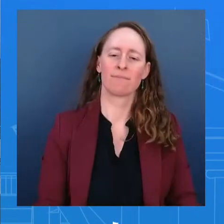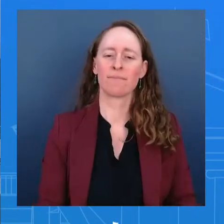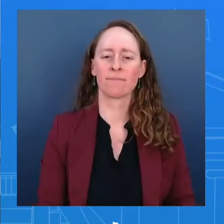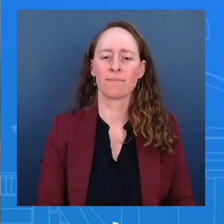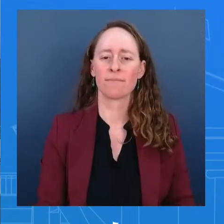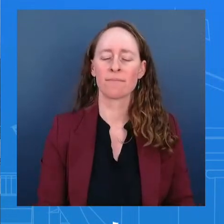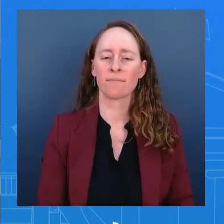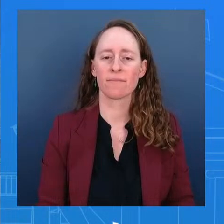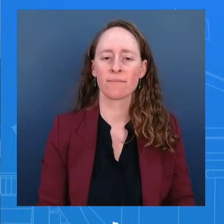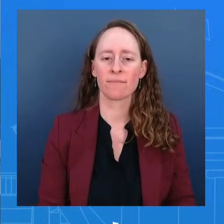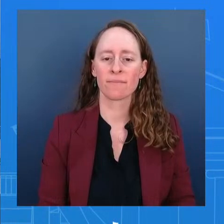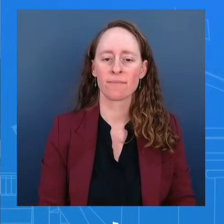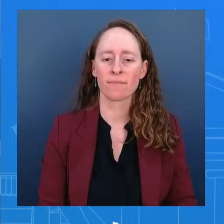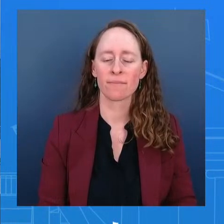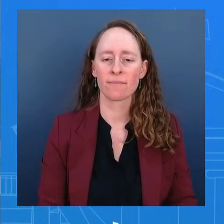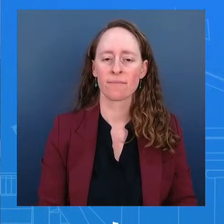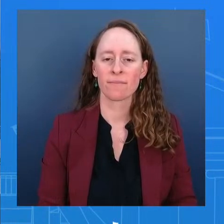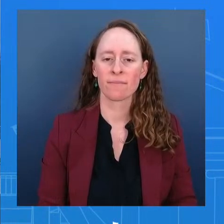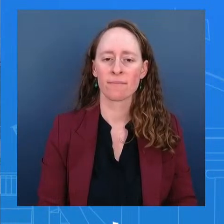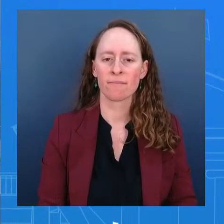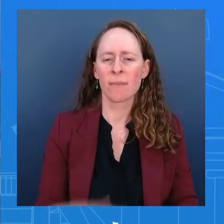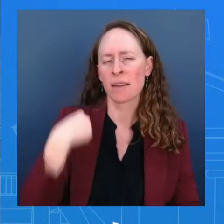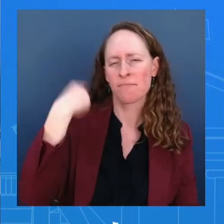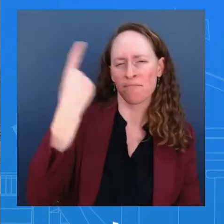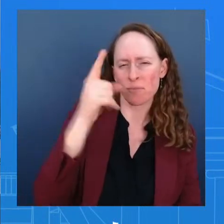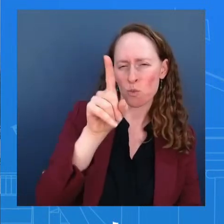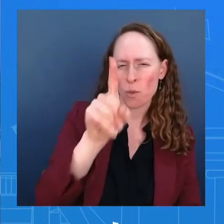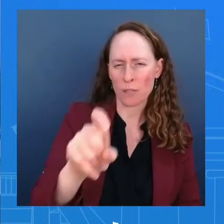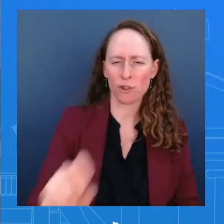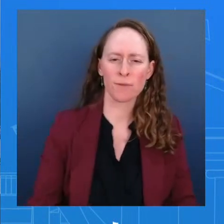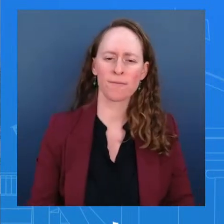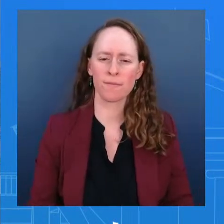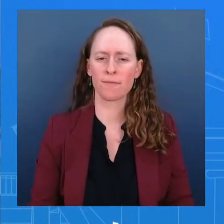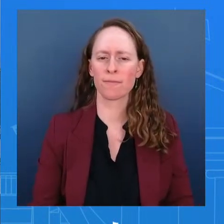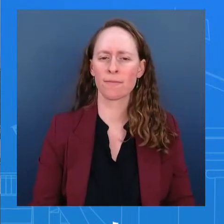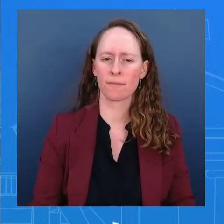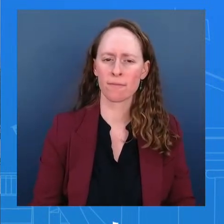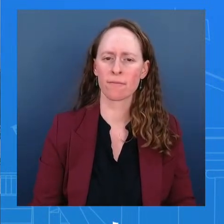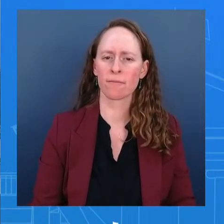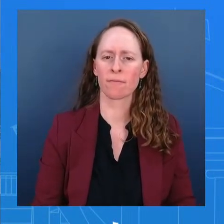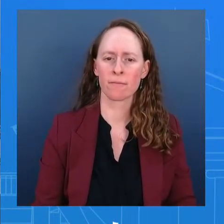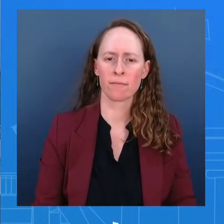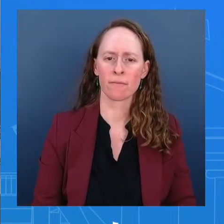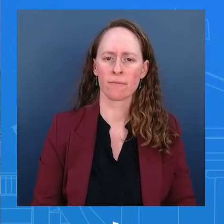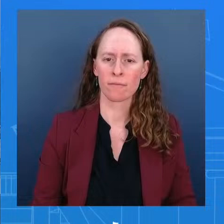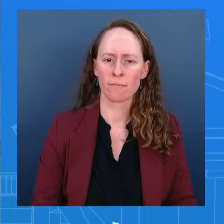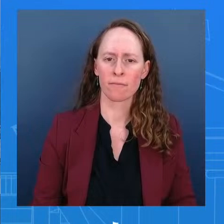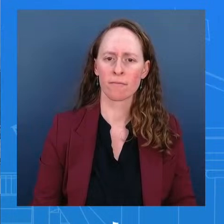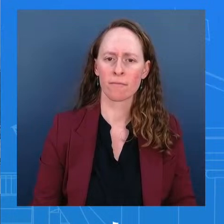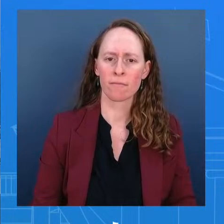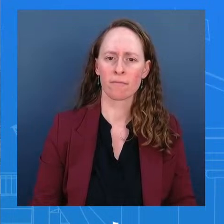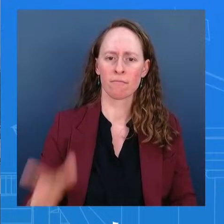why you all believe that this ceasefire deal is sort of near -- near its ending point -- near the finish line?